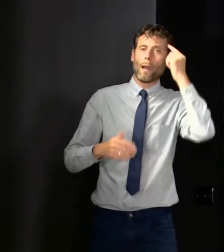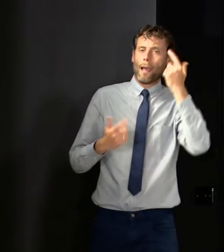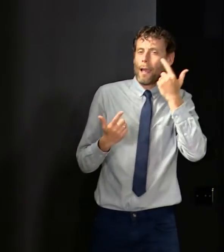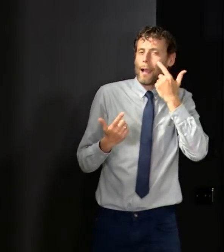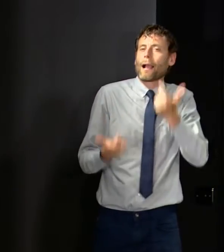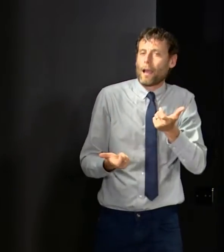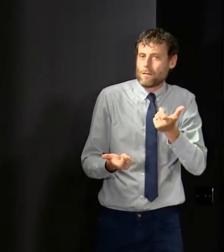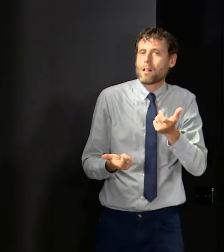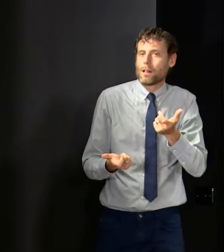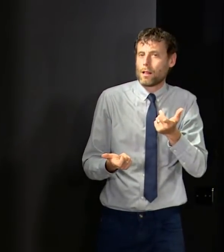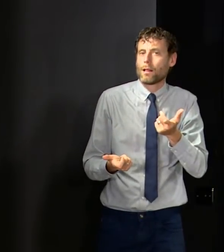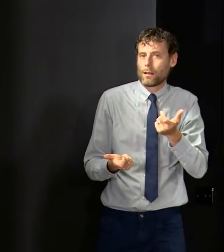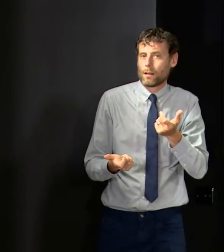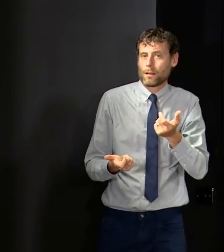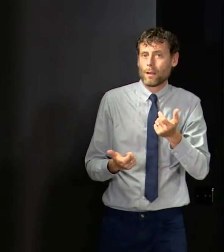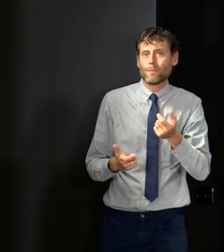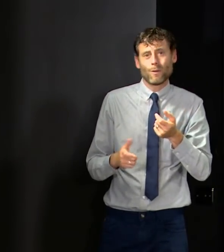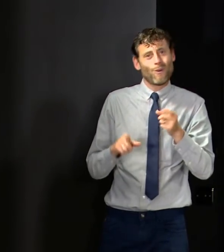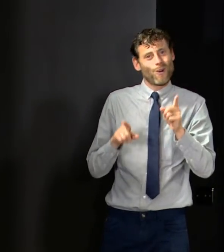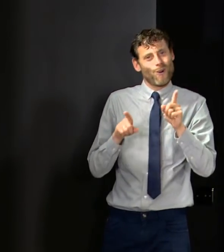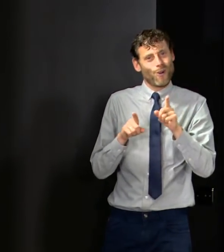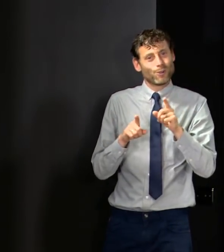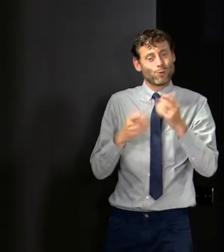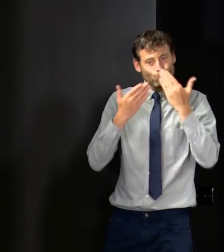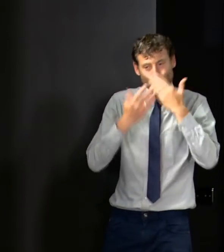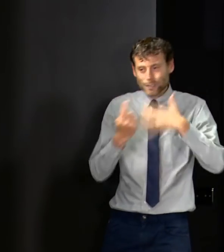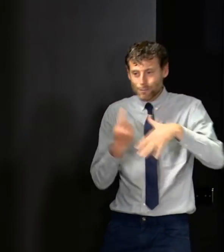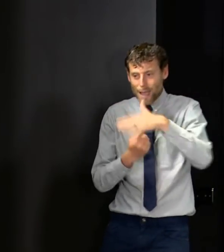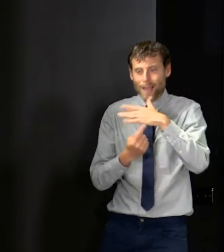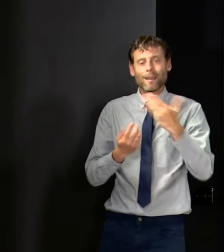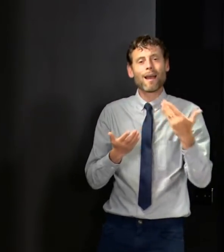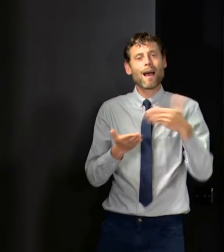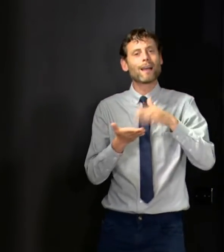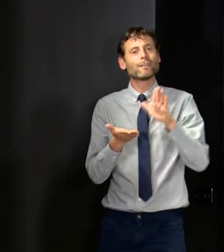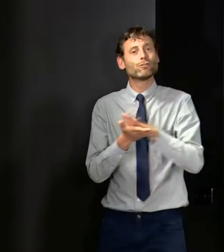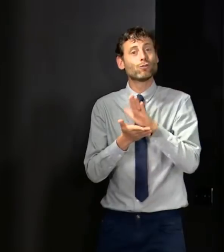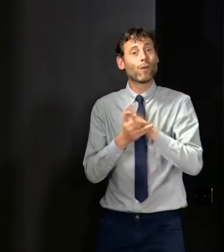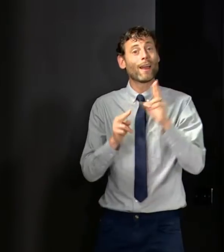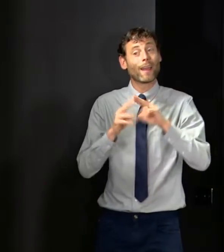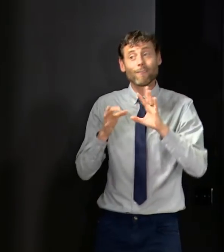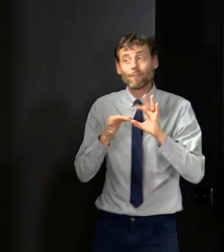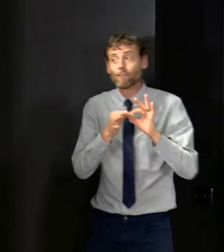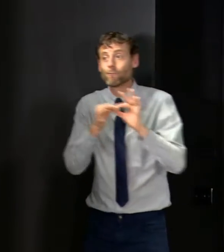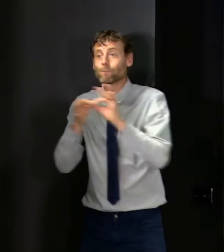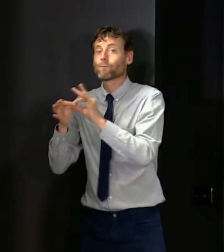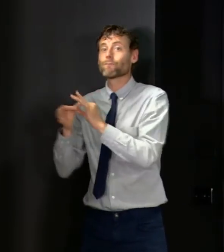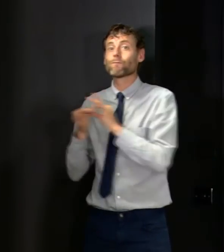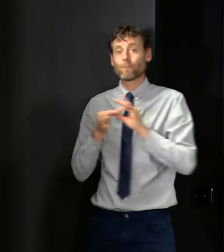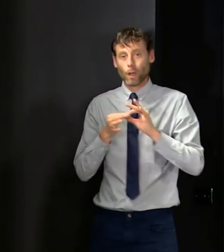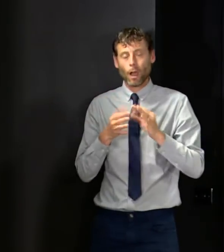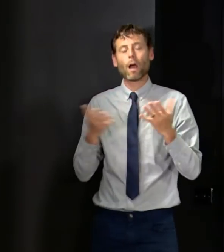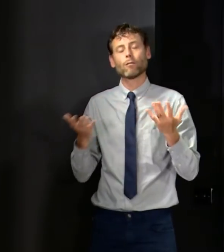but also enjoy them. I think if we try and do this together, in a respectful way, in